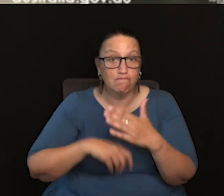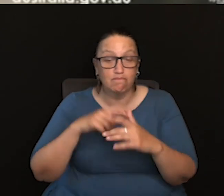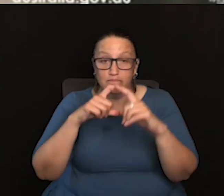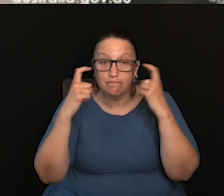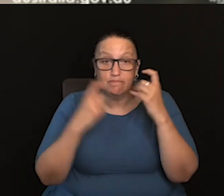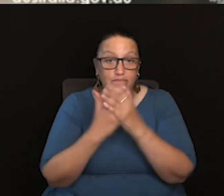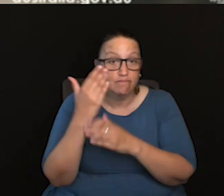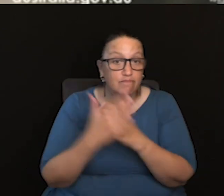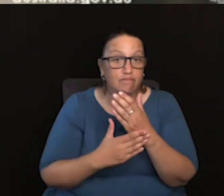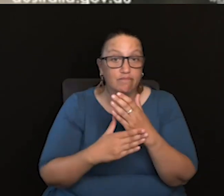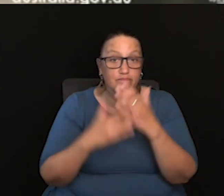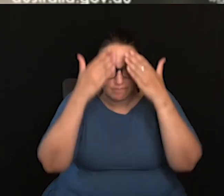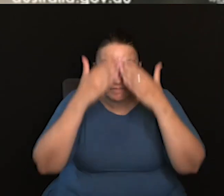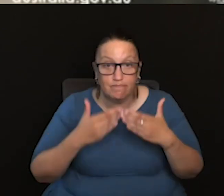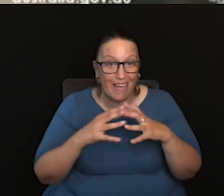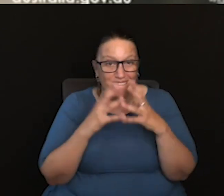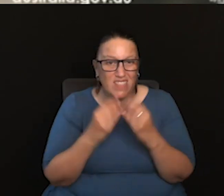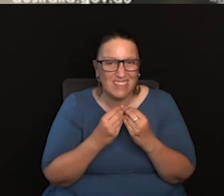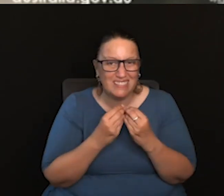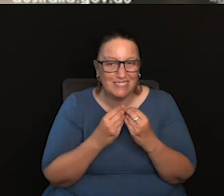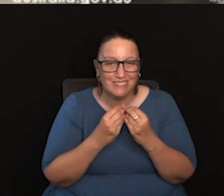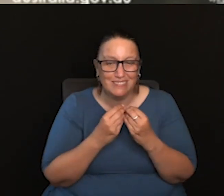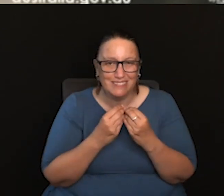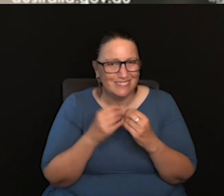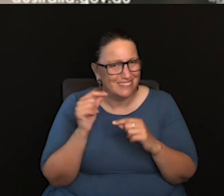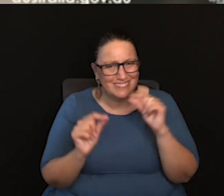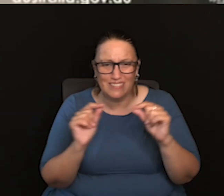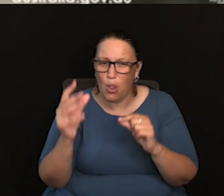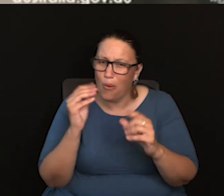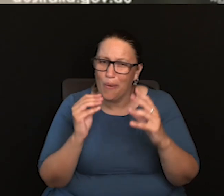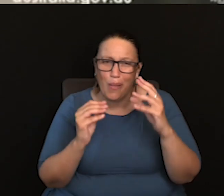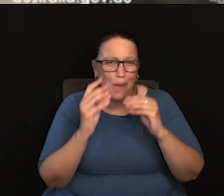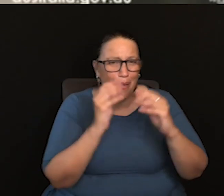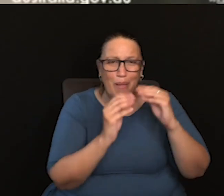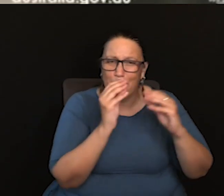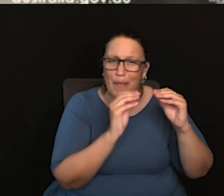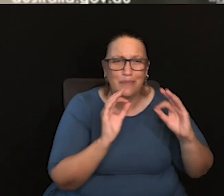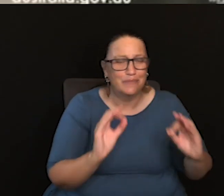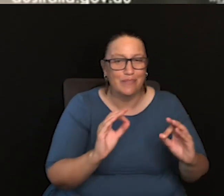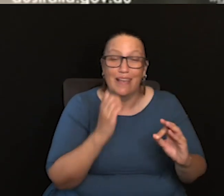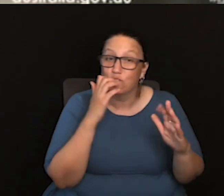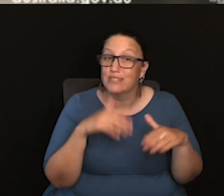I'll go from here to the Covid Shield meeting. We will continue to look at that which has occurred.